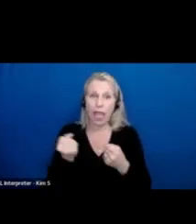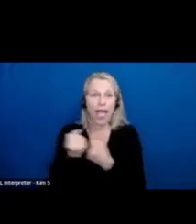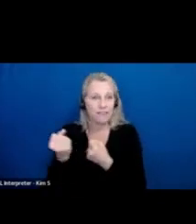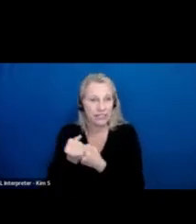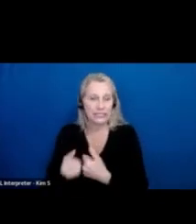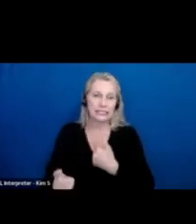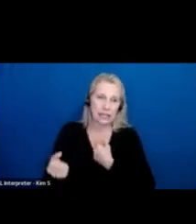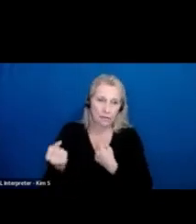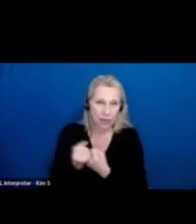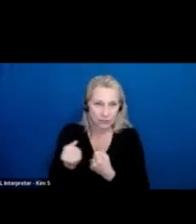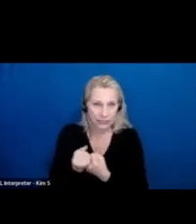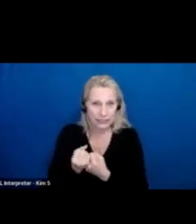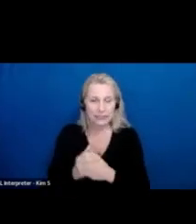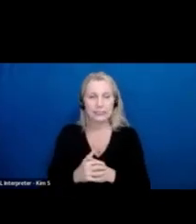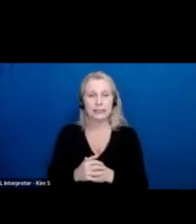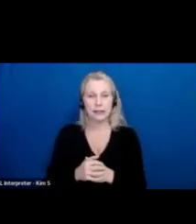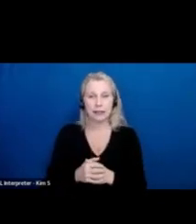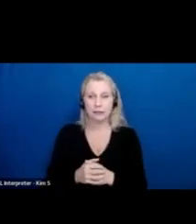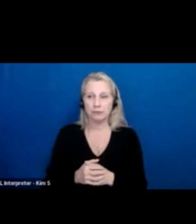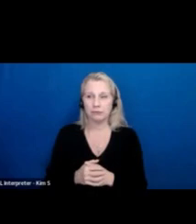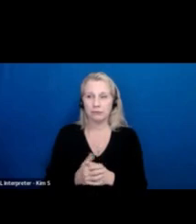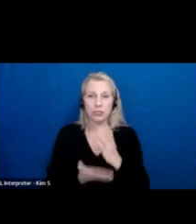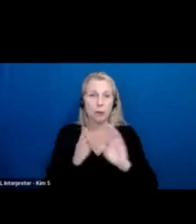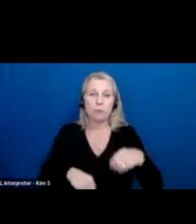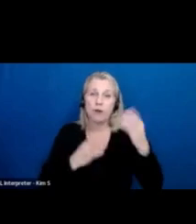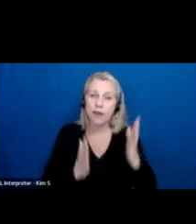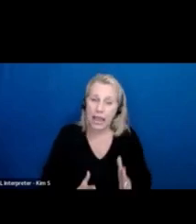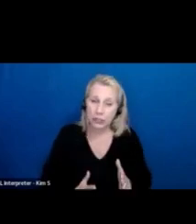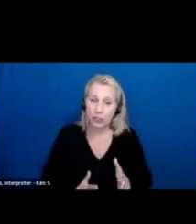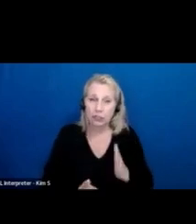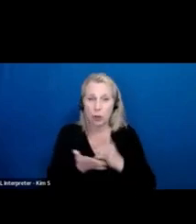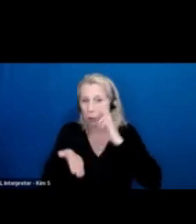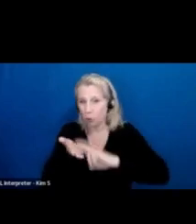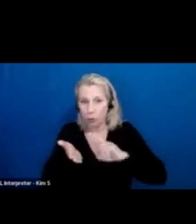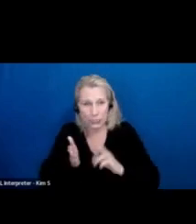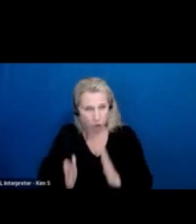advocates, some providers, some researchers, few peer